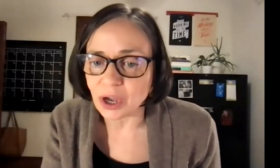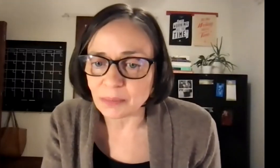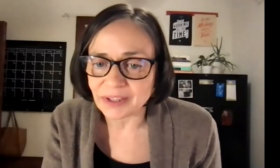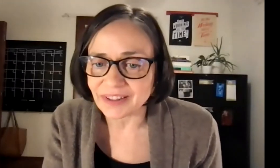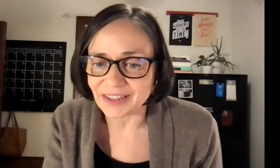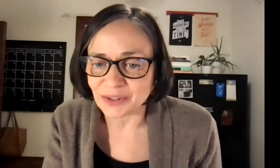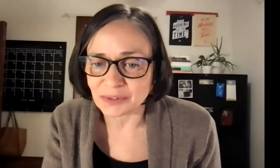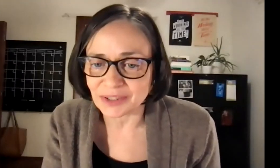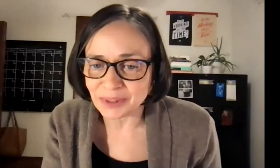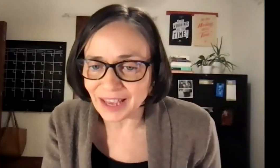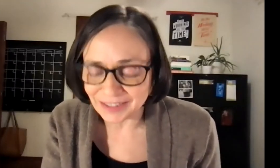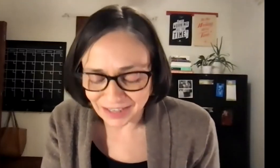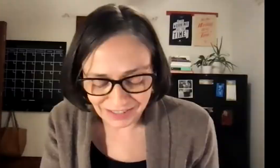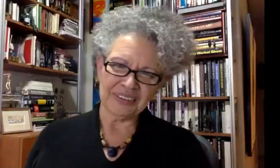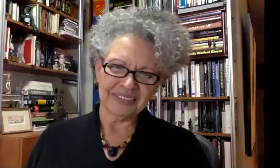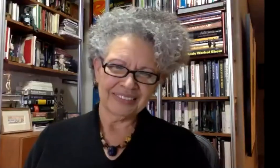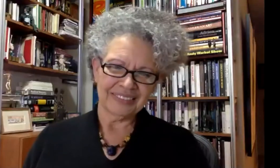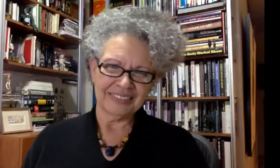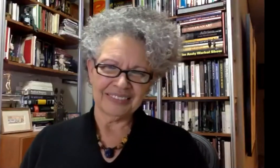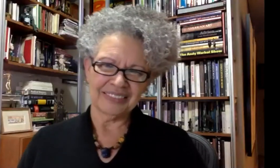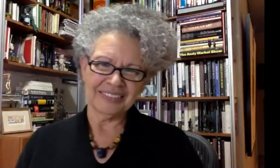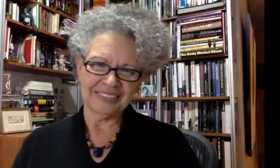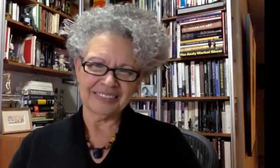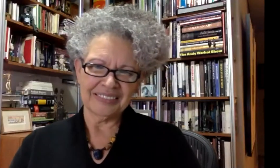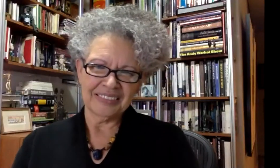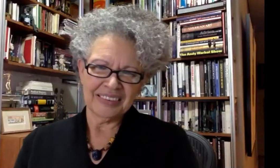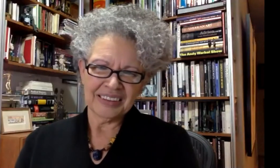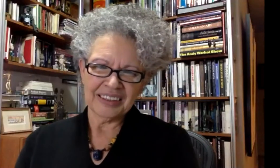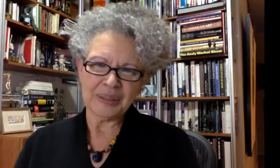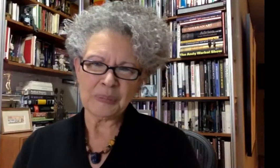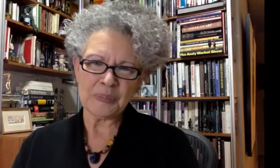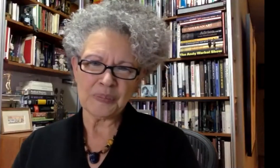into the blurry gray of racial tokenism. I often find myself in communities made up of